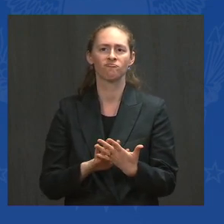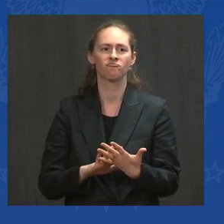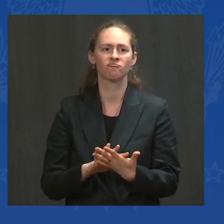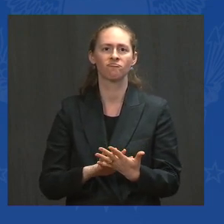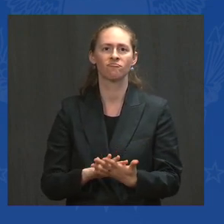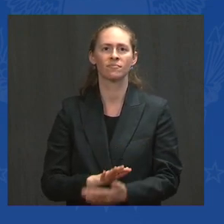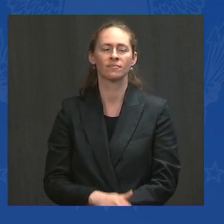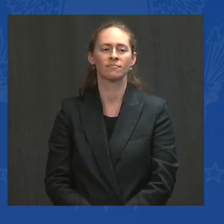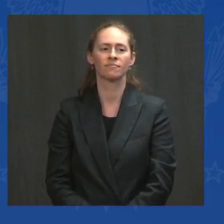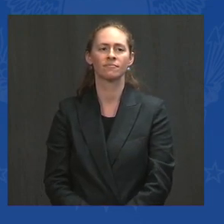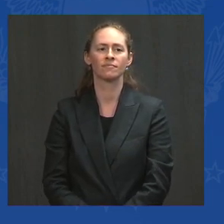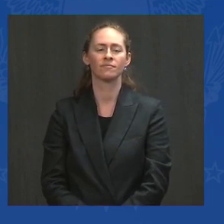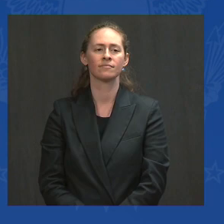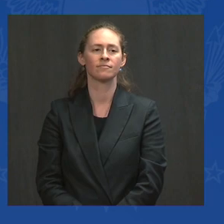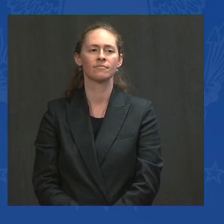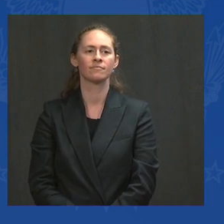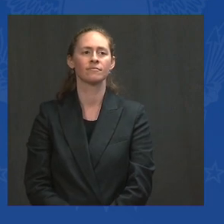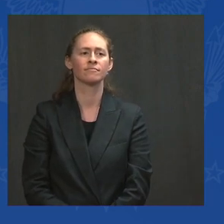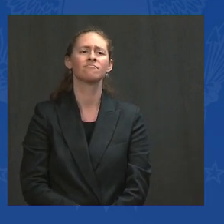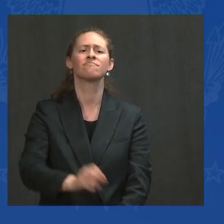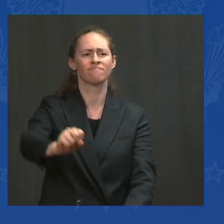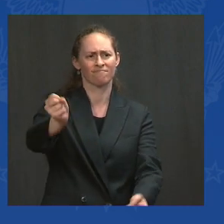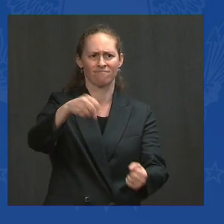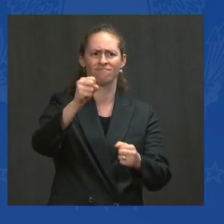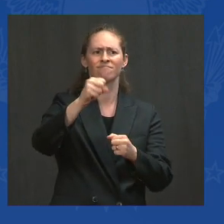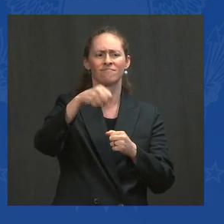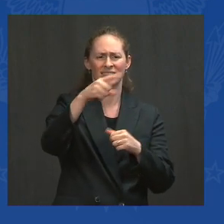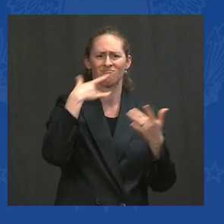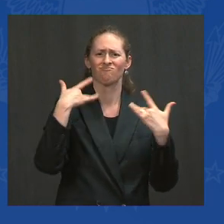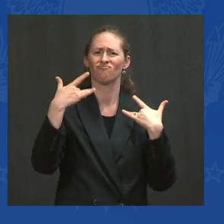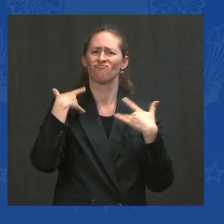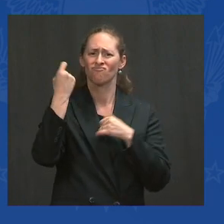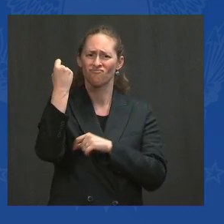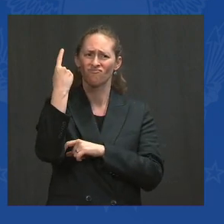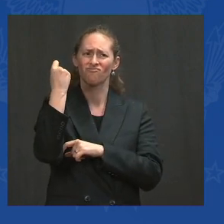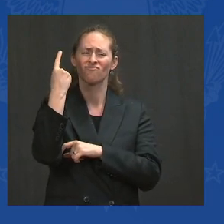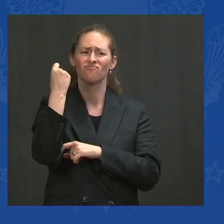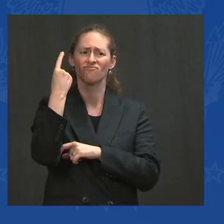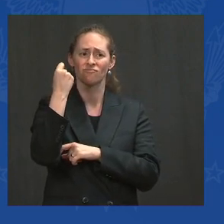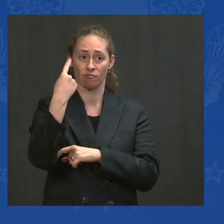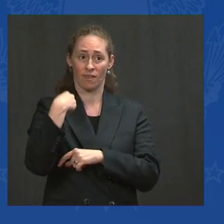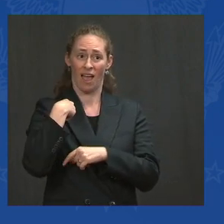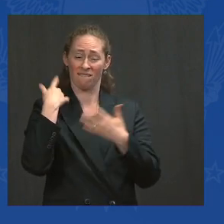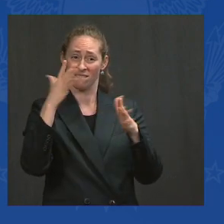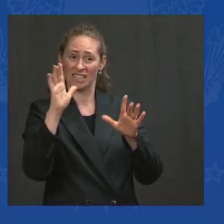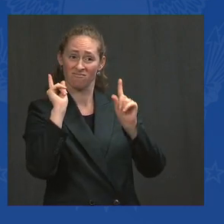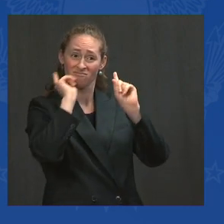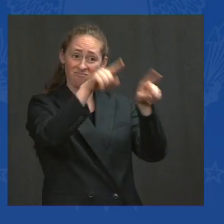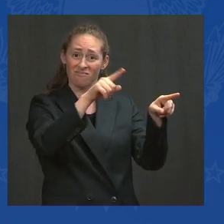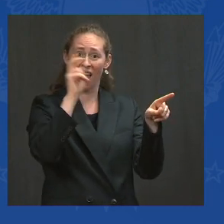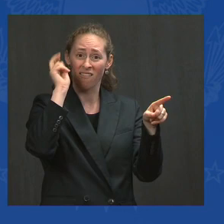The President: They are very concerned, with good reason. The Press: Yes. The President: When I was in Afghanistan -- I've been there a number of times -- I remember being